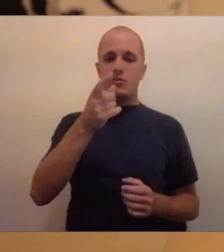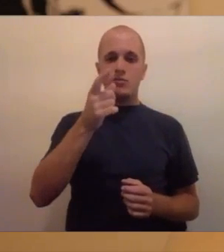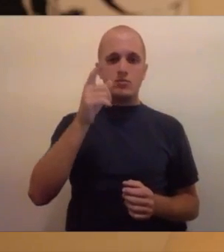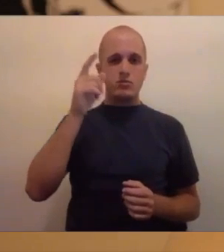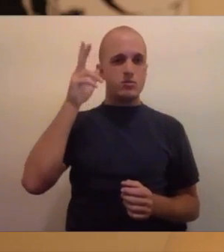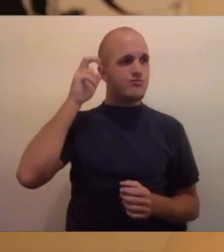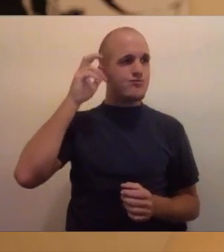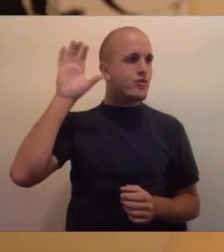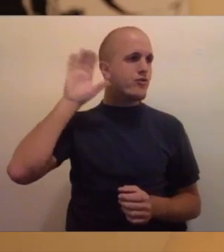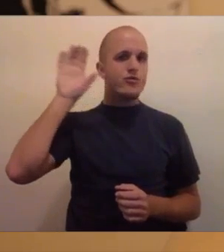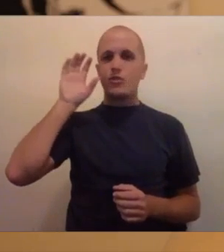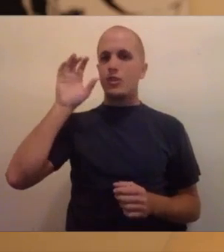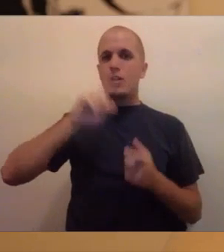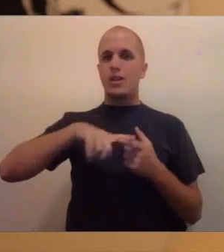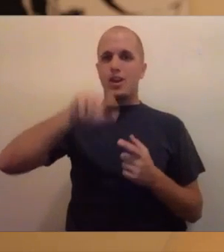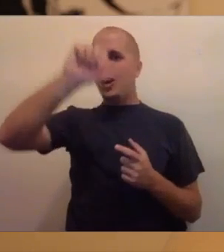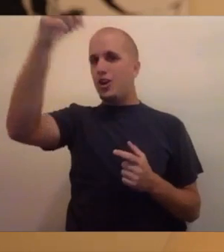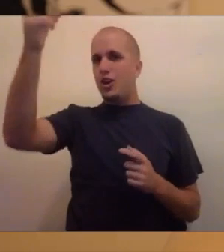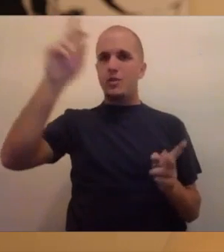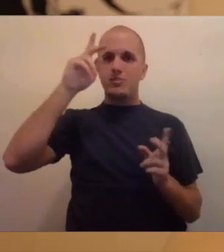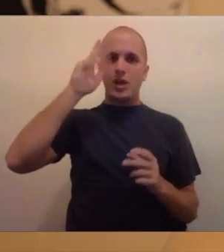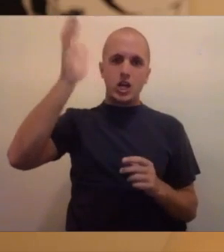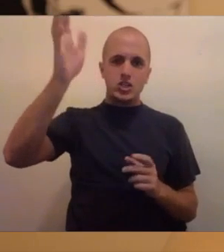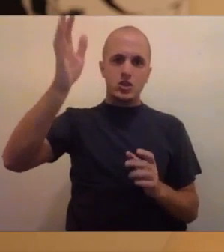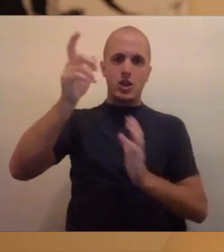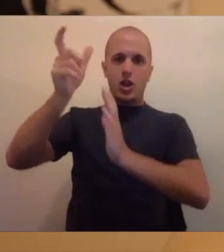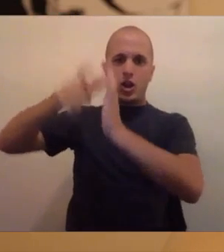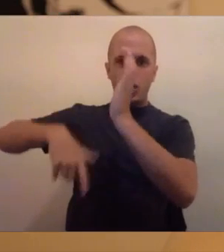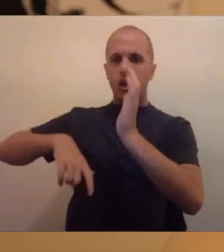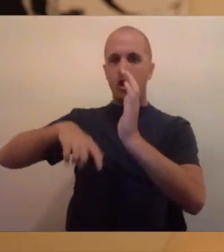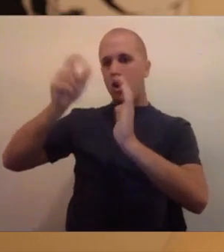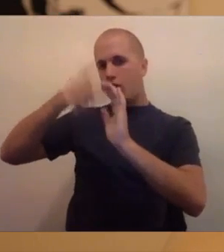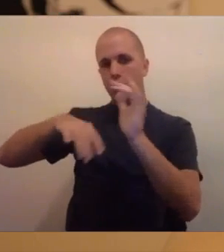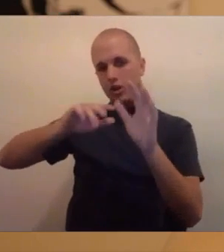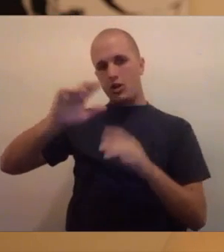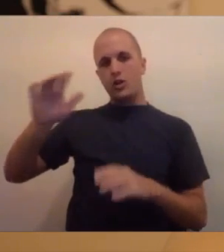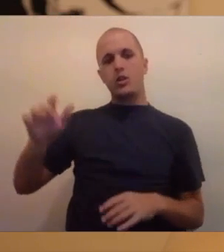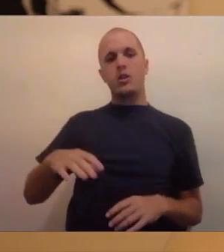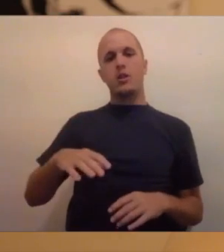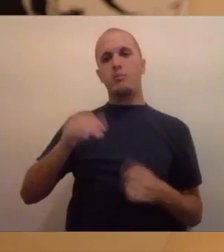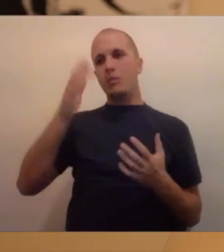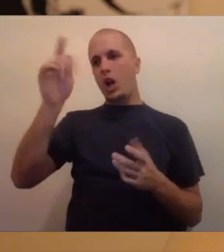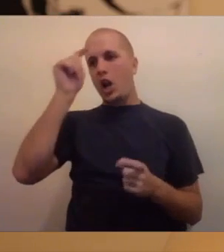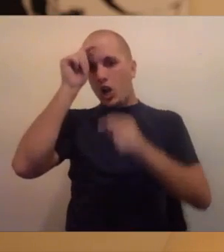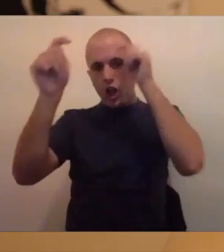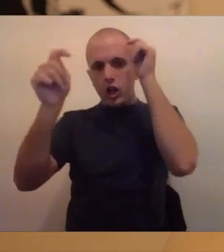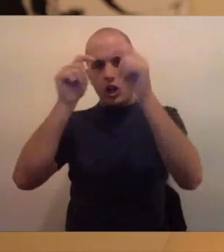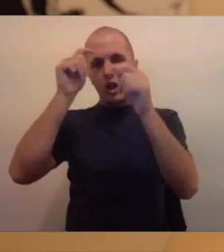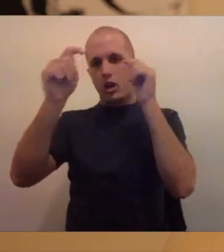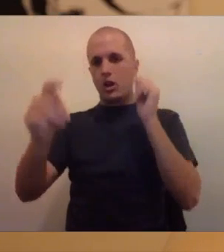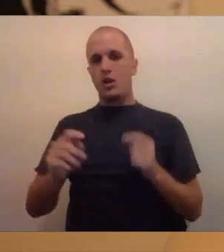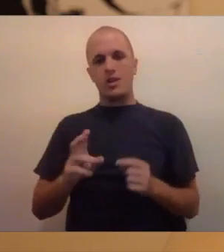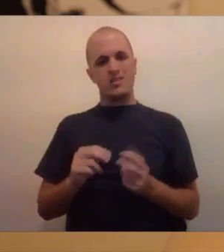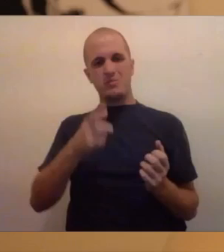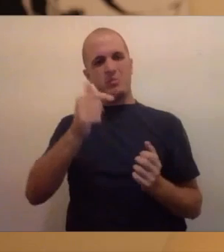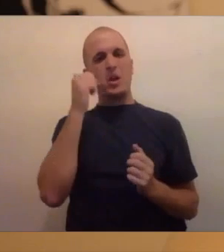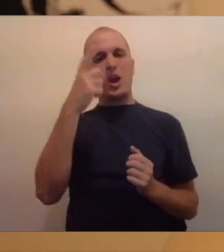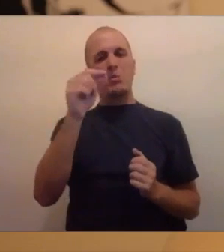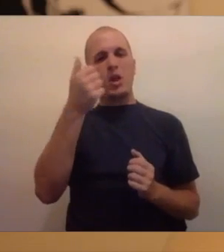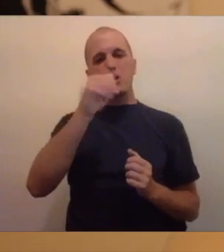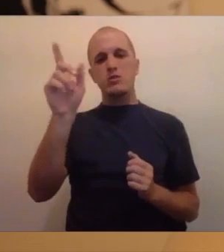for yourself, that counts. But if you listen to hundreds of lectures